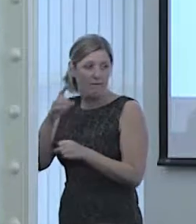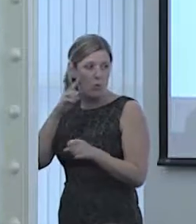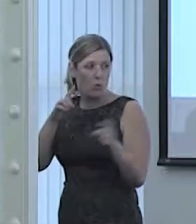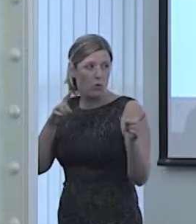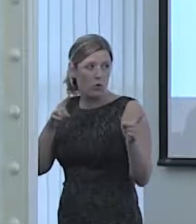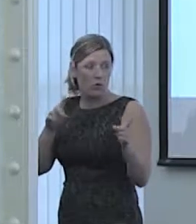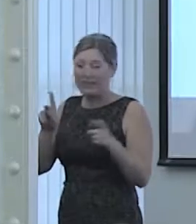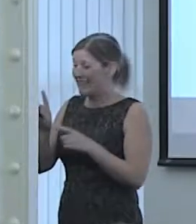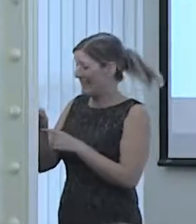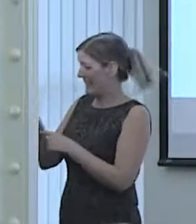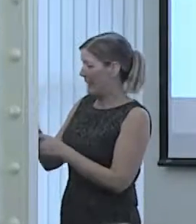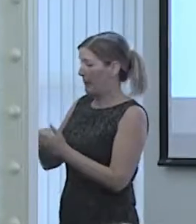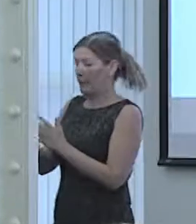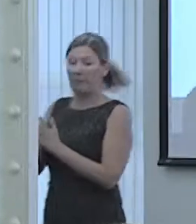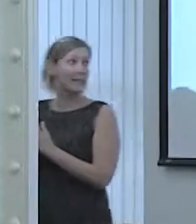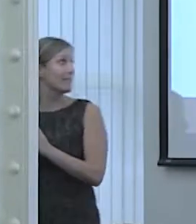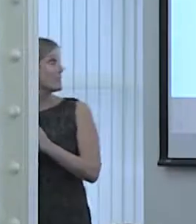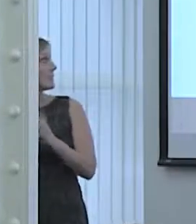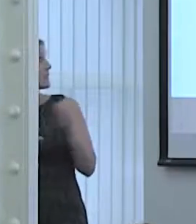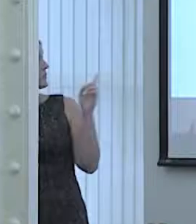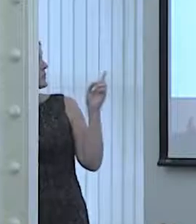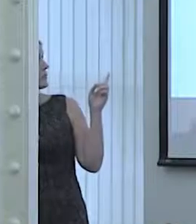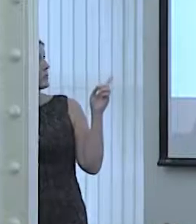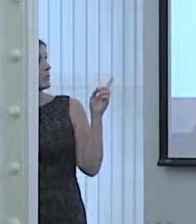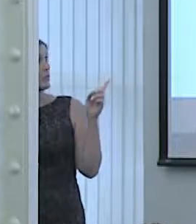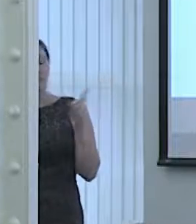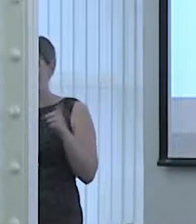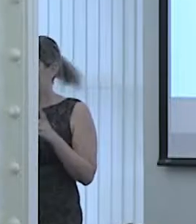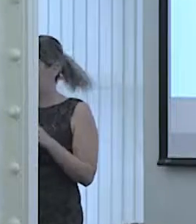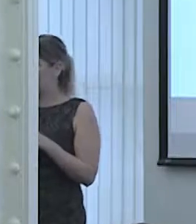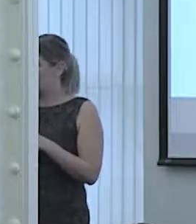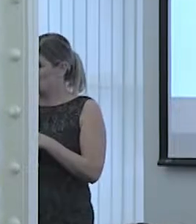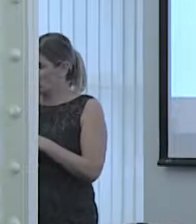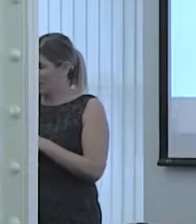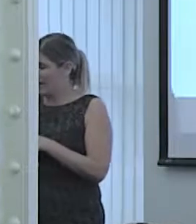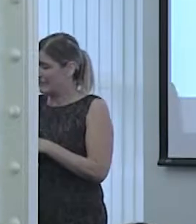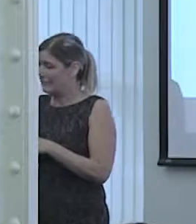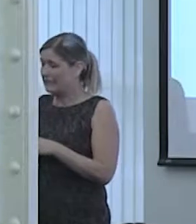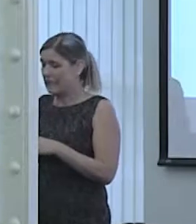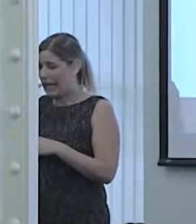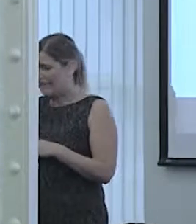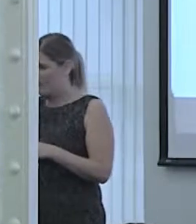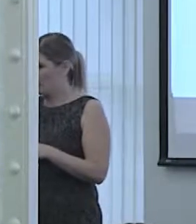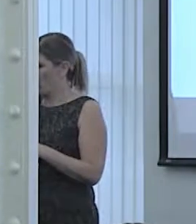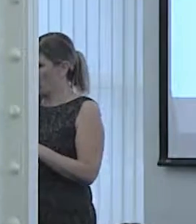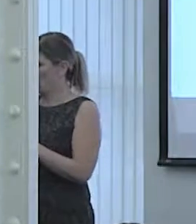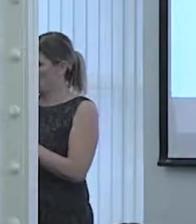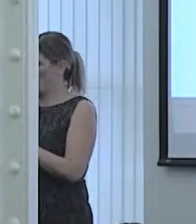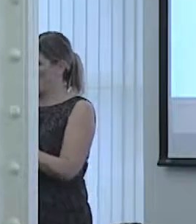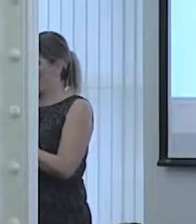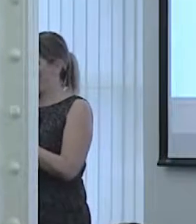So Kink means sexual practices, concepts or norms, I don't know why that says practices again,